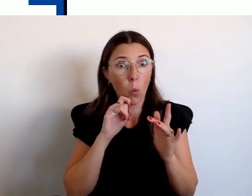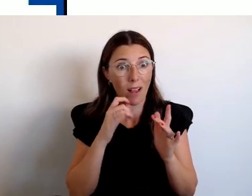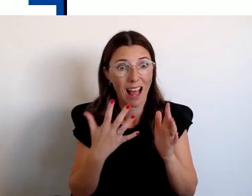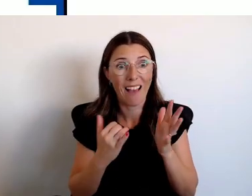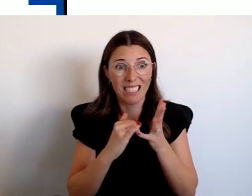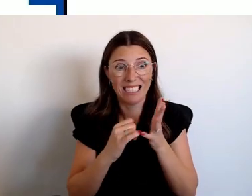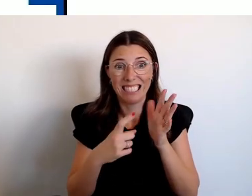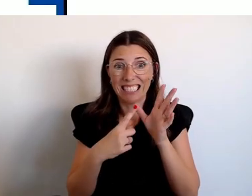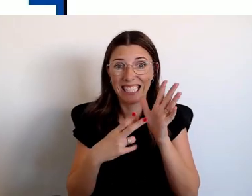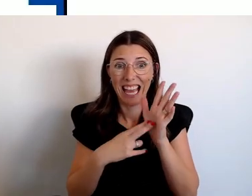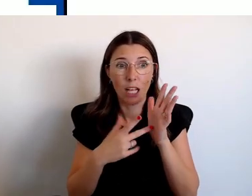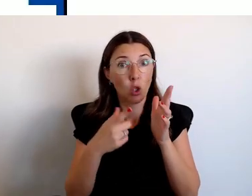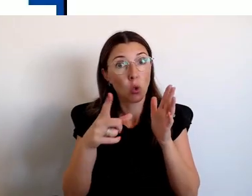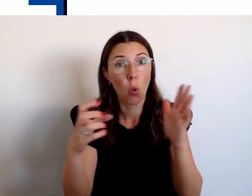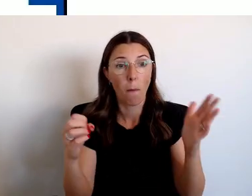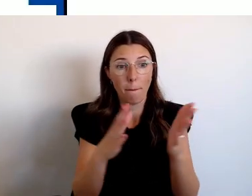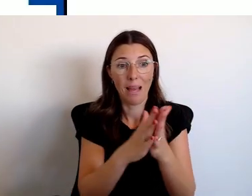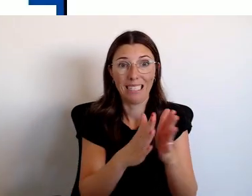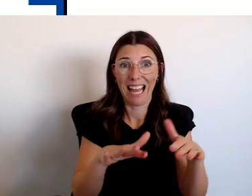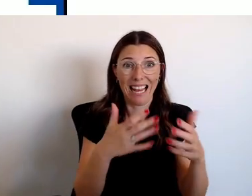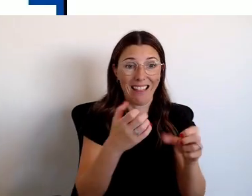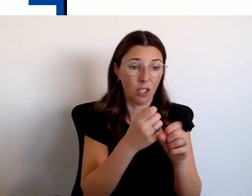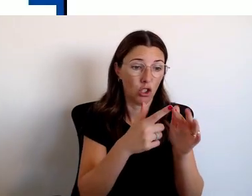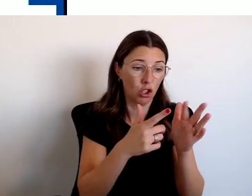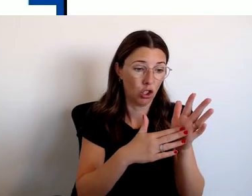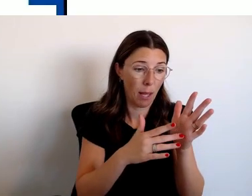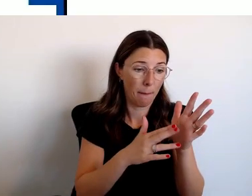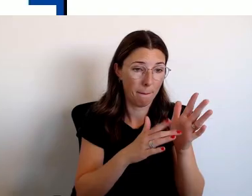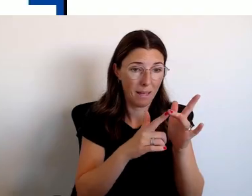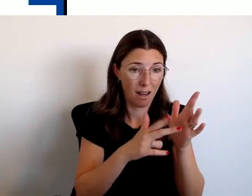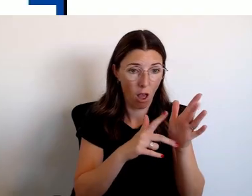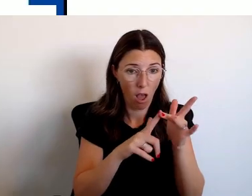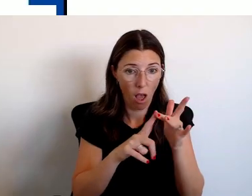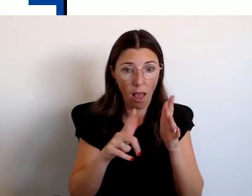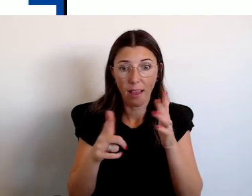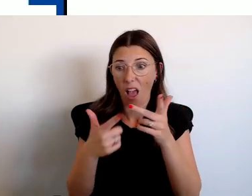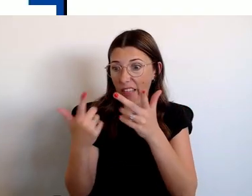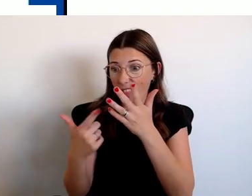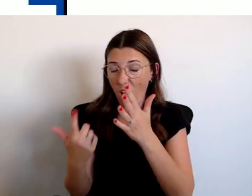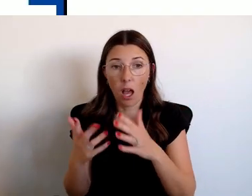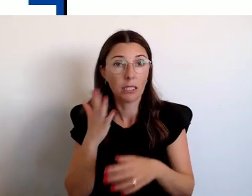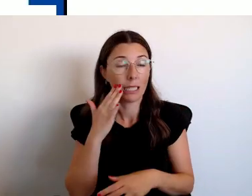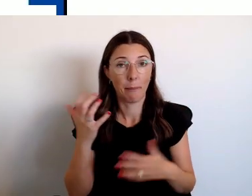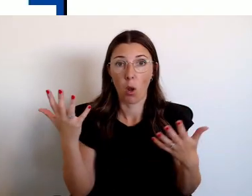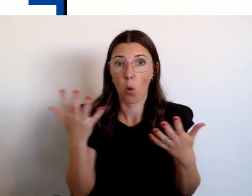So if you paste into anything from Gemini to Perplexity, to Grok, no matter where you paste data in our environment, it is